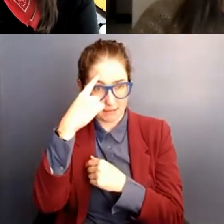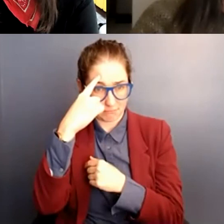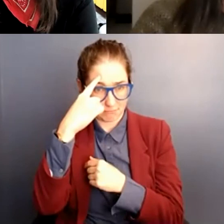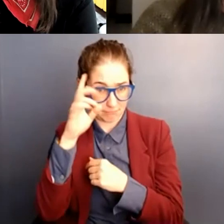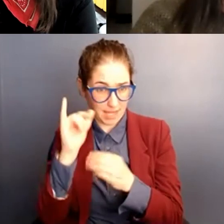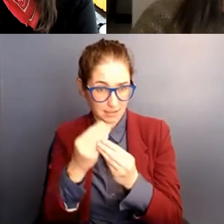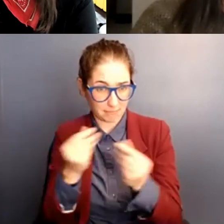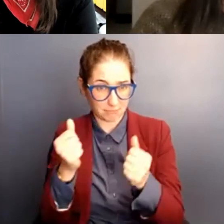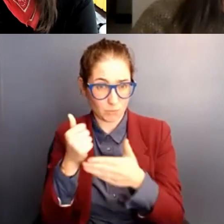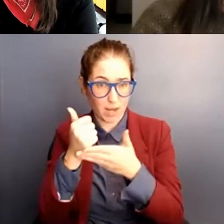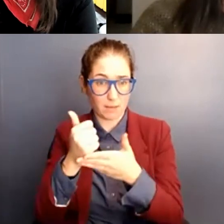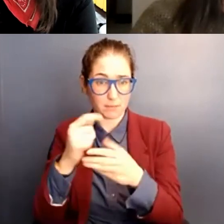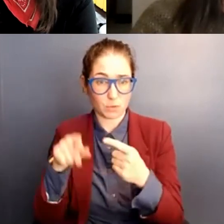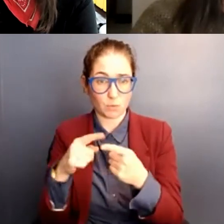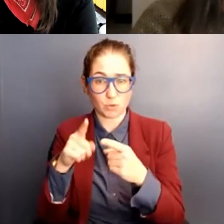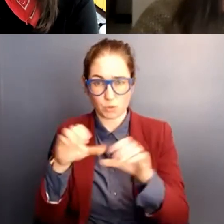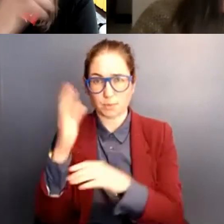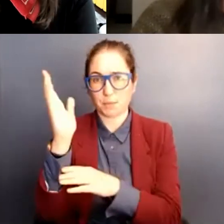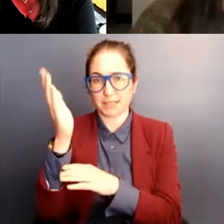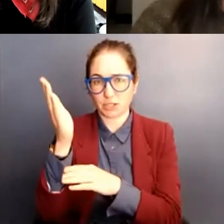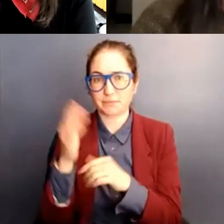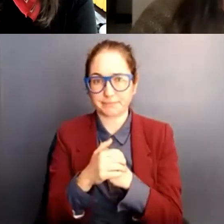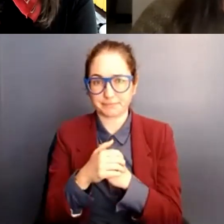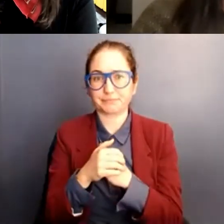you were doing the presentation, Christena. Don't have that on